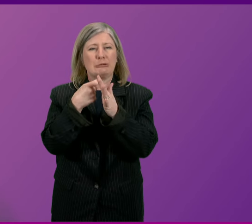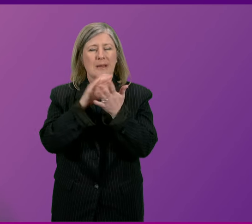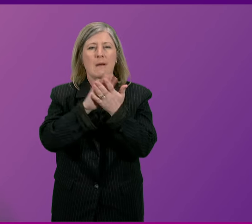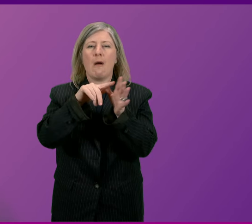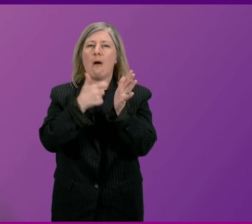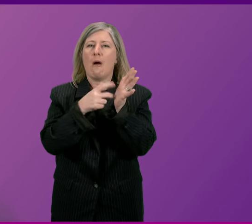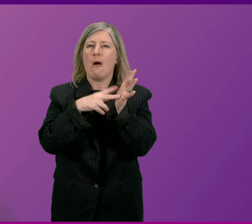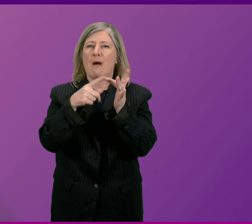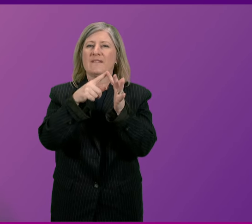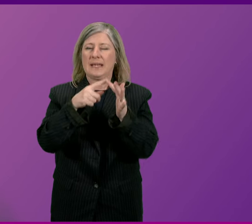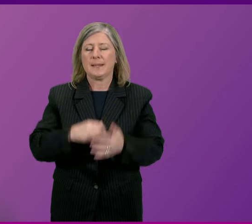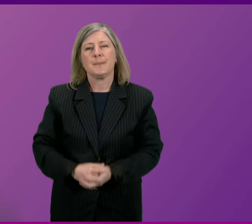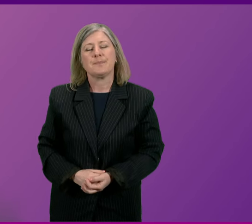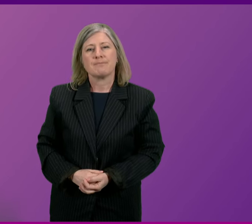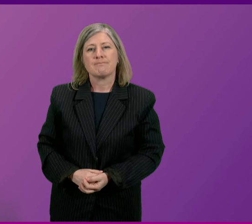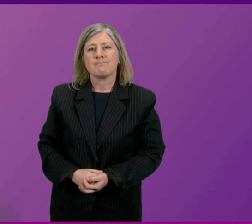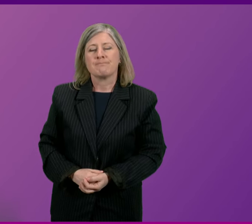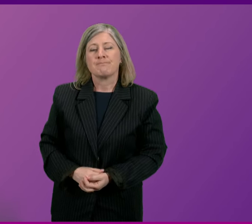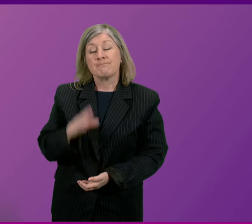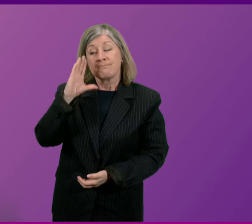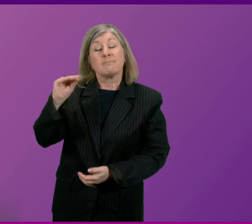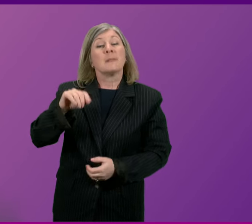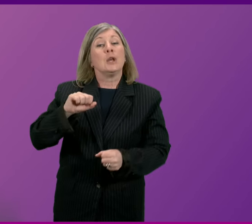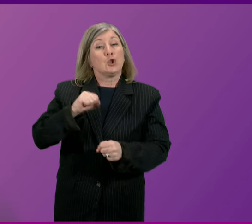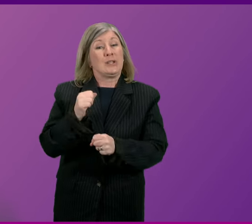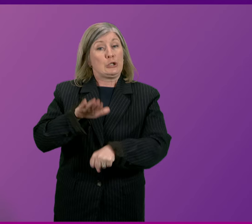The Scottish Greens have been clear that we acknowledge the Scottish National Party’s